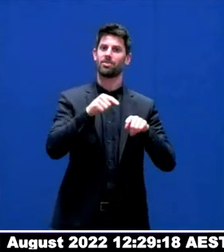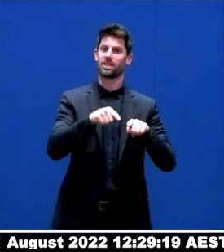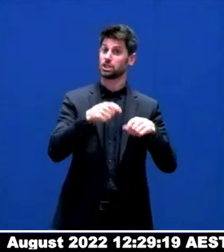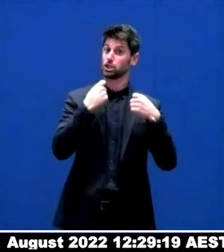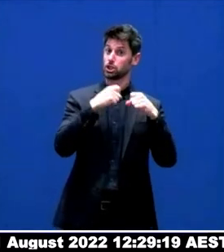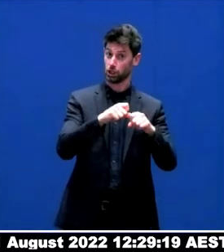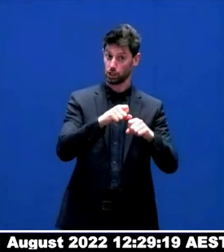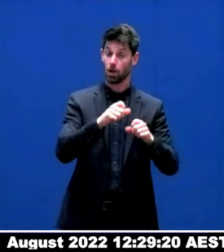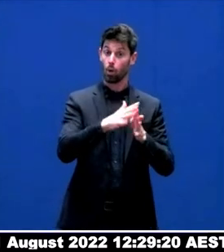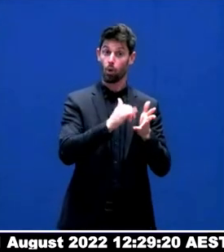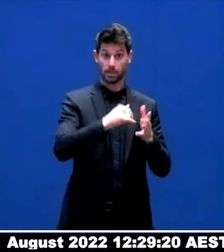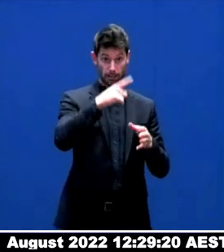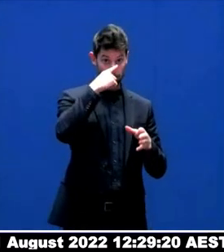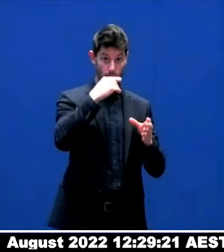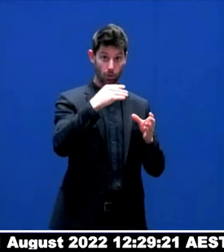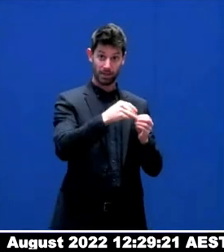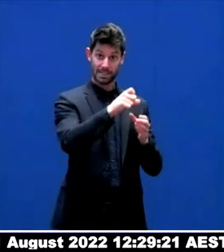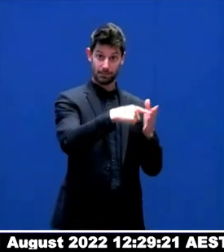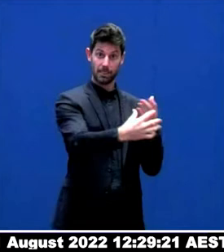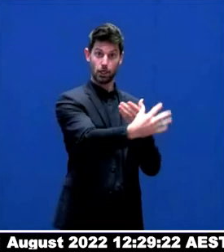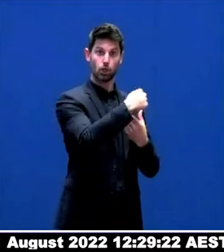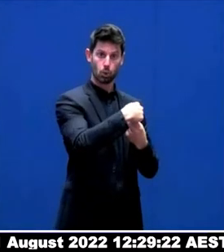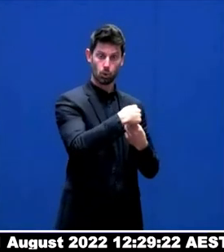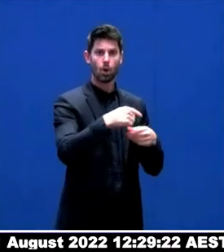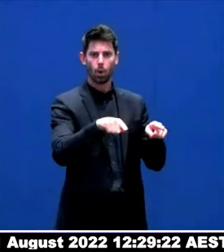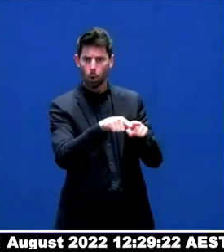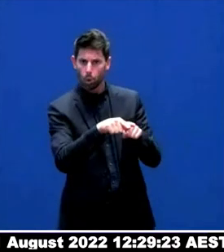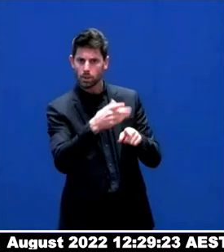included people with lived experience and also some disability peak bodies.